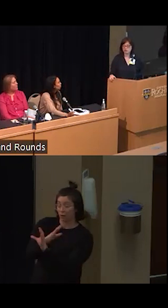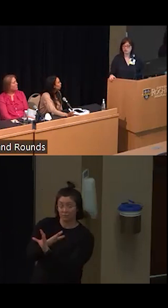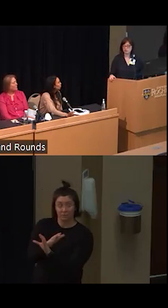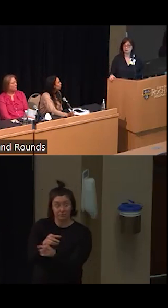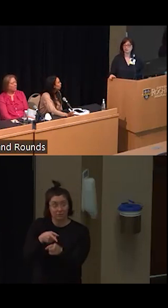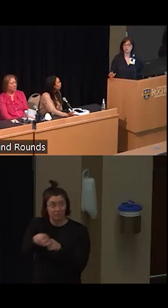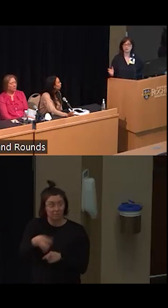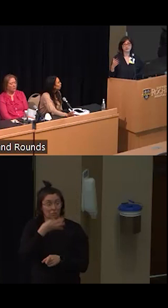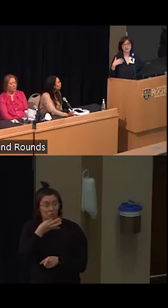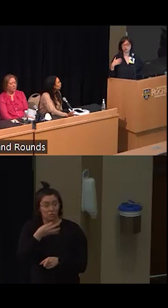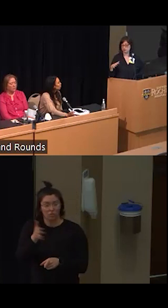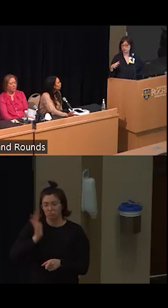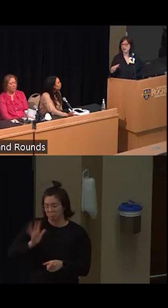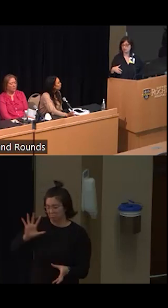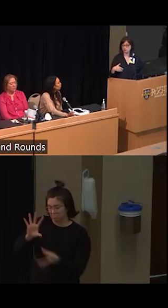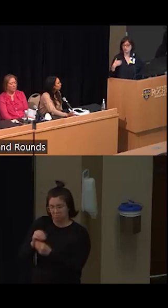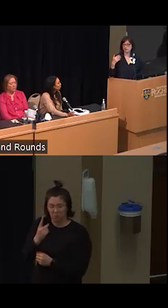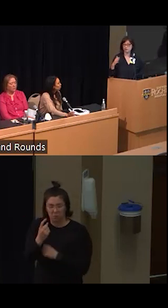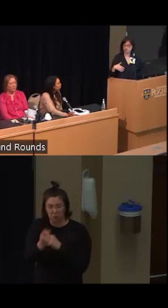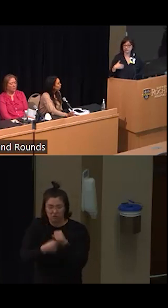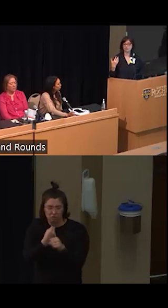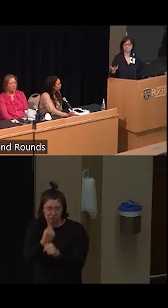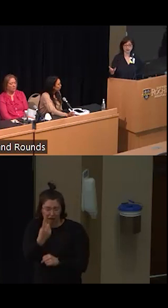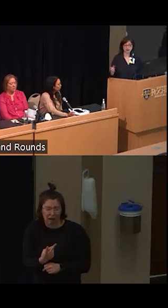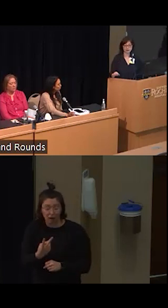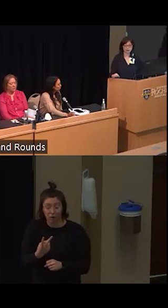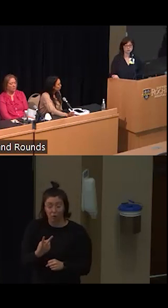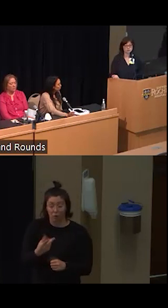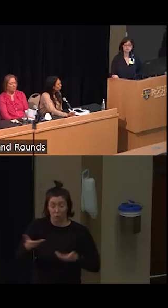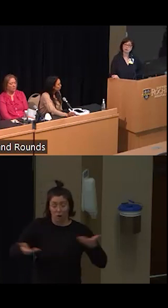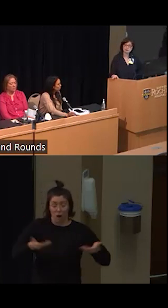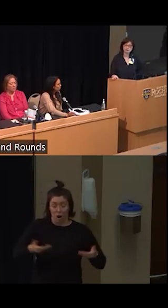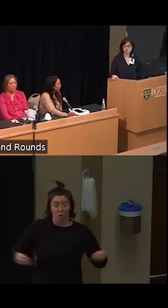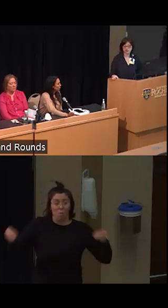this is a team that over the last year and a half or so that we've been able to hire into crisis